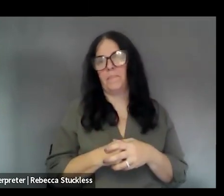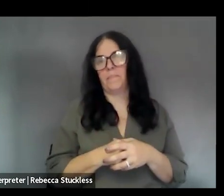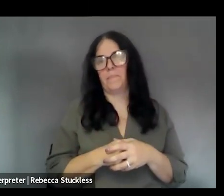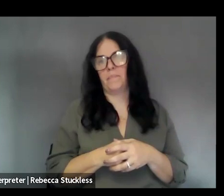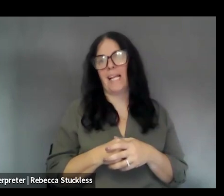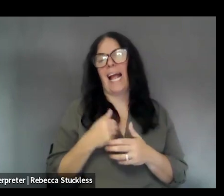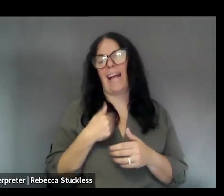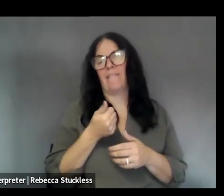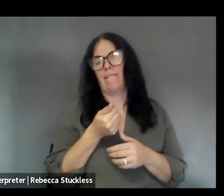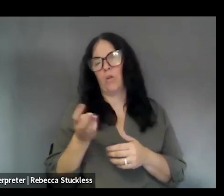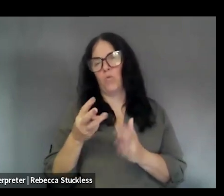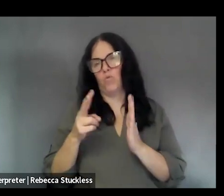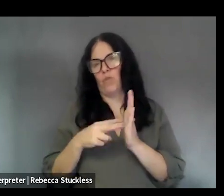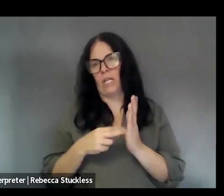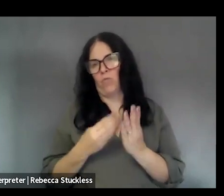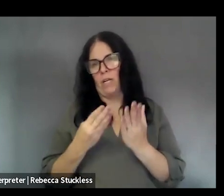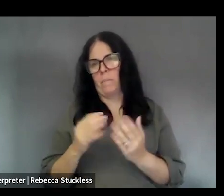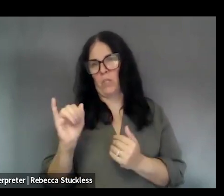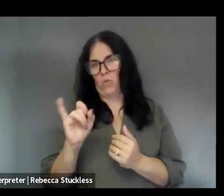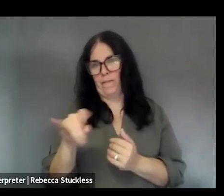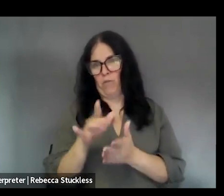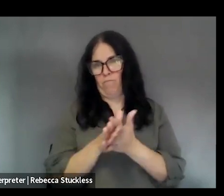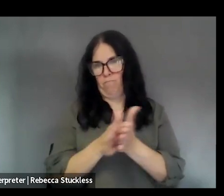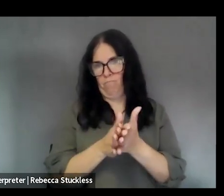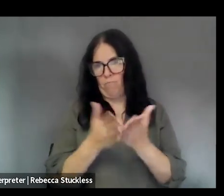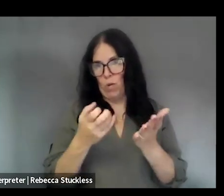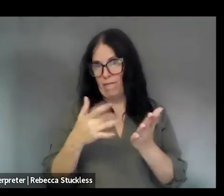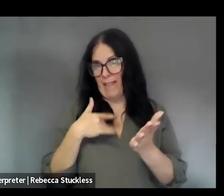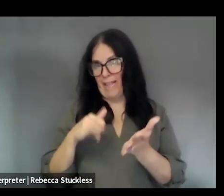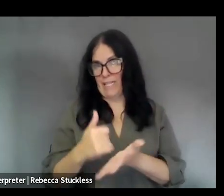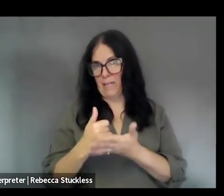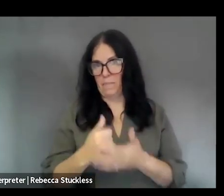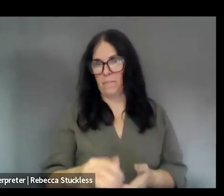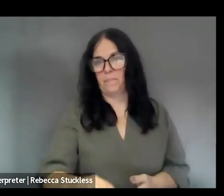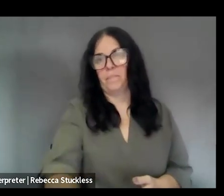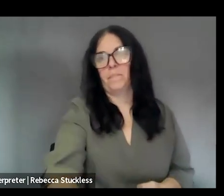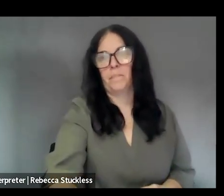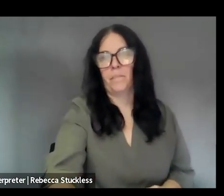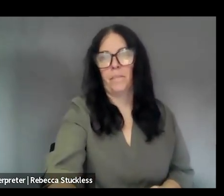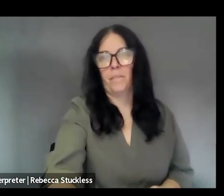recommendations after, if anyone finds that helpful. So first, a lot of you here might...